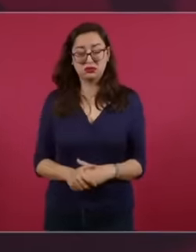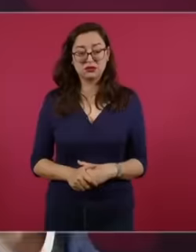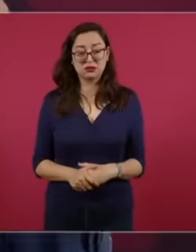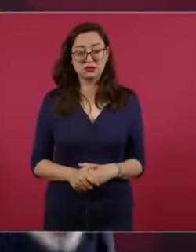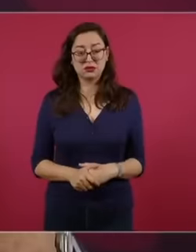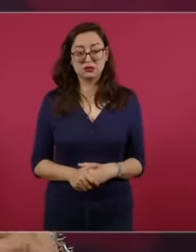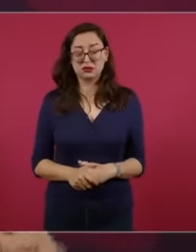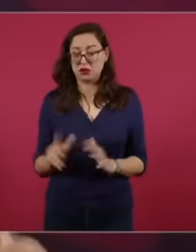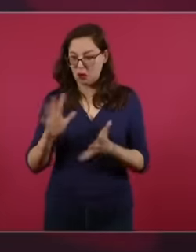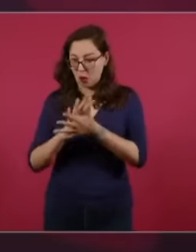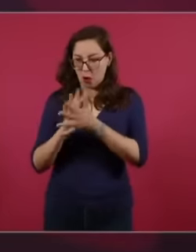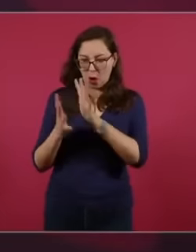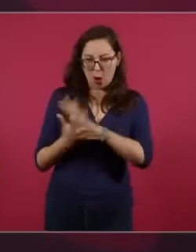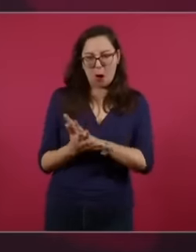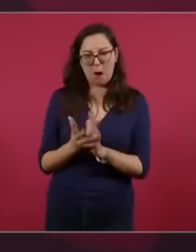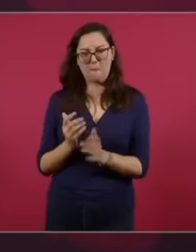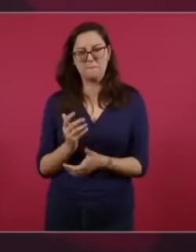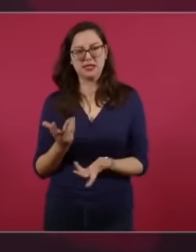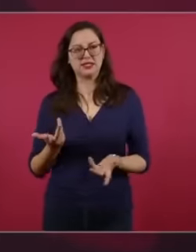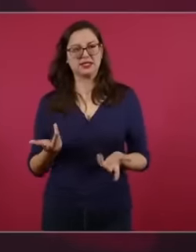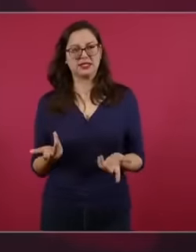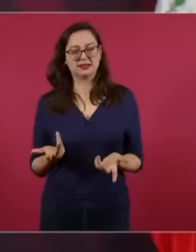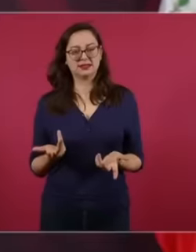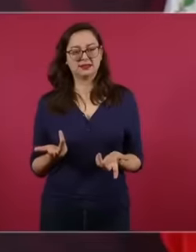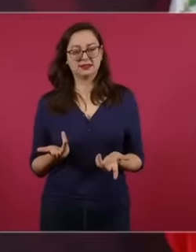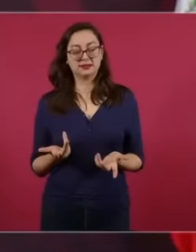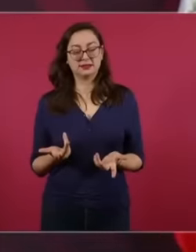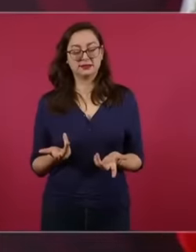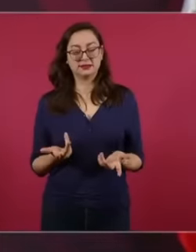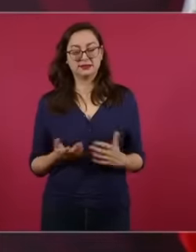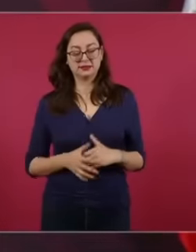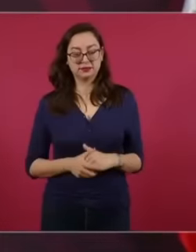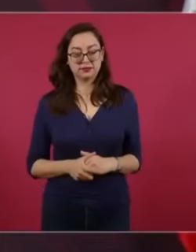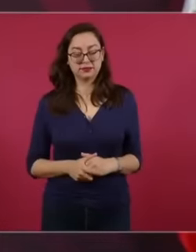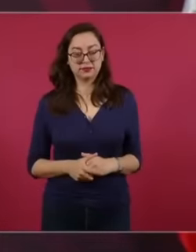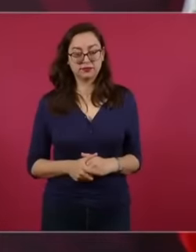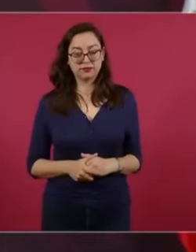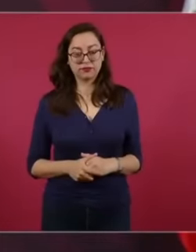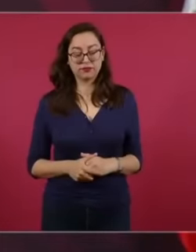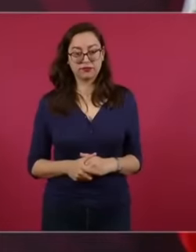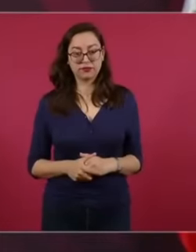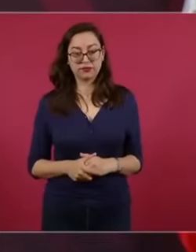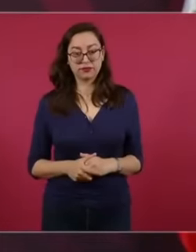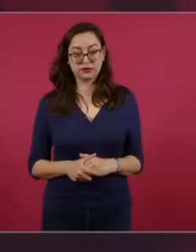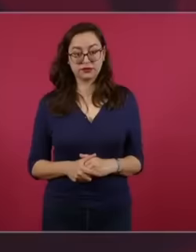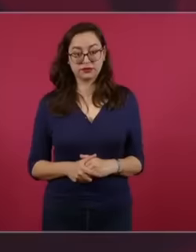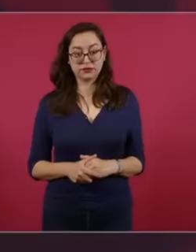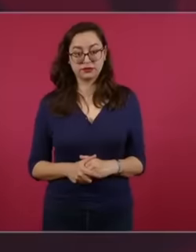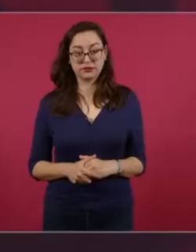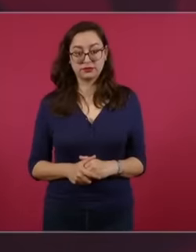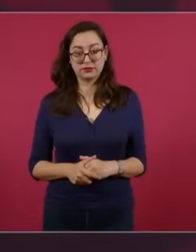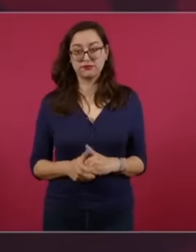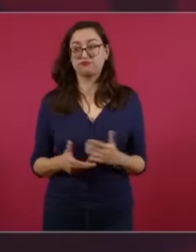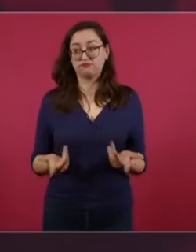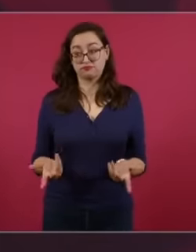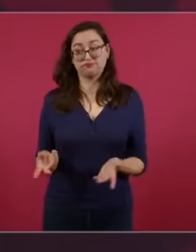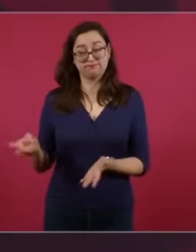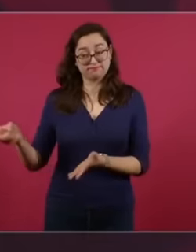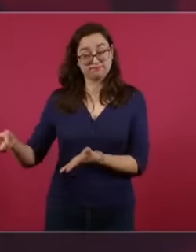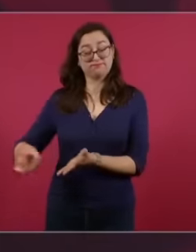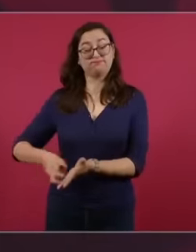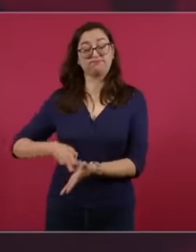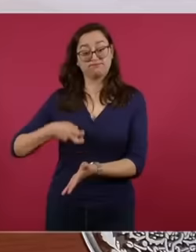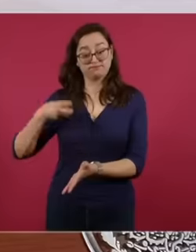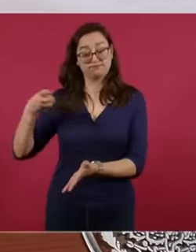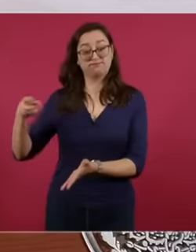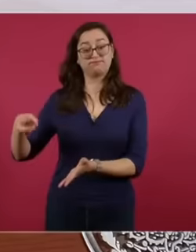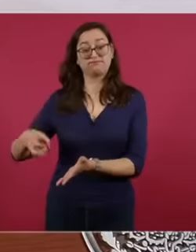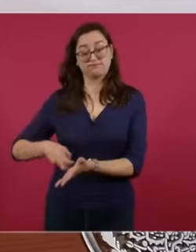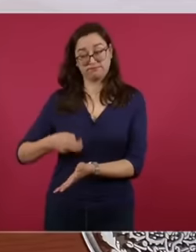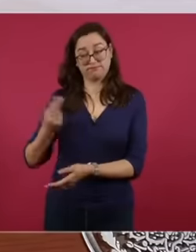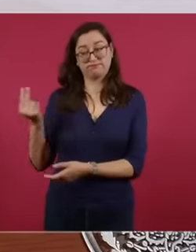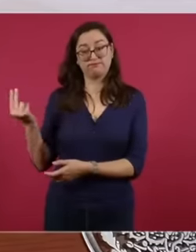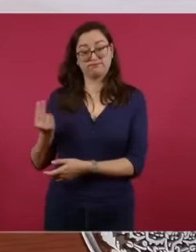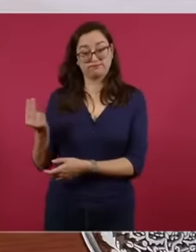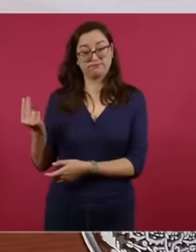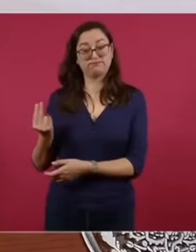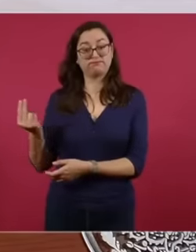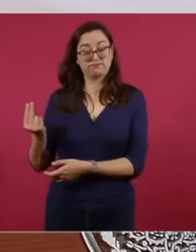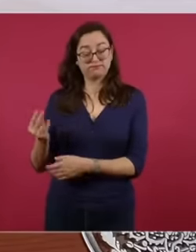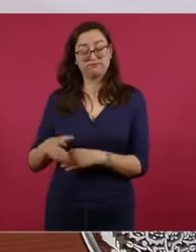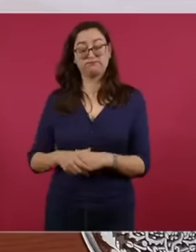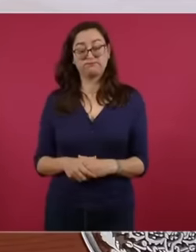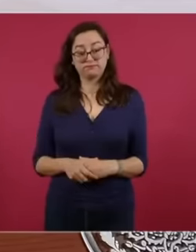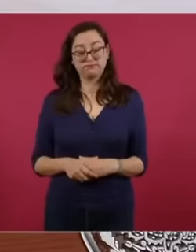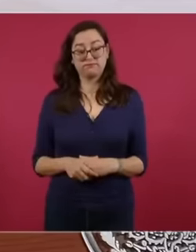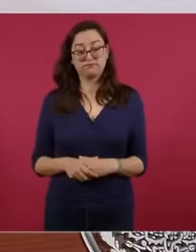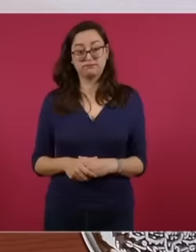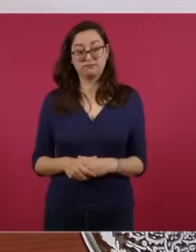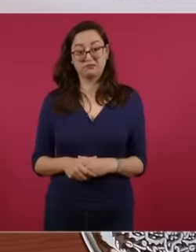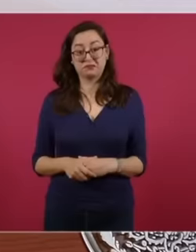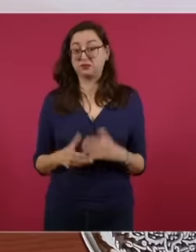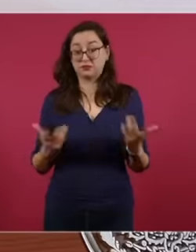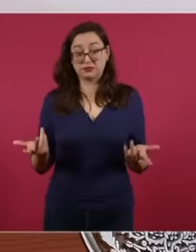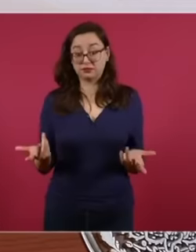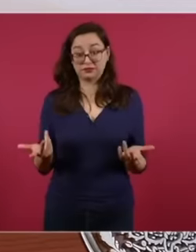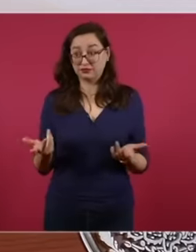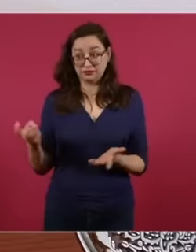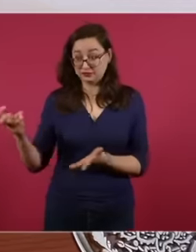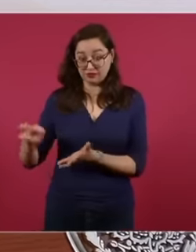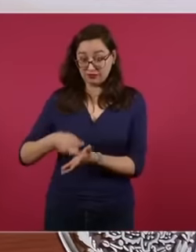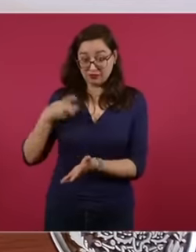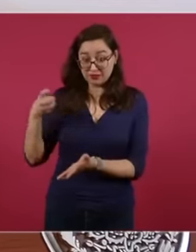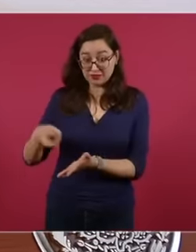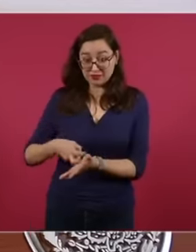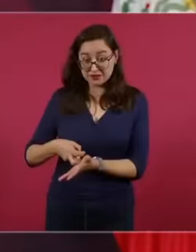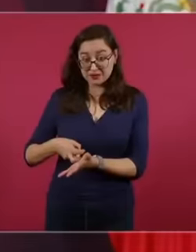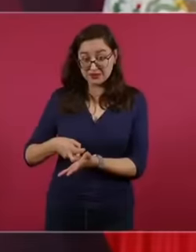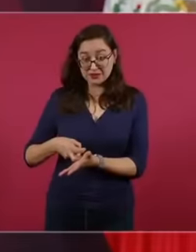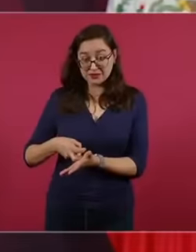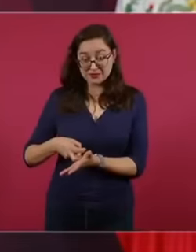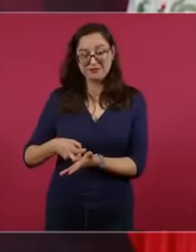bribery and what is sought is to solve that problem because if not then it will be the same